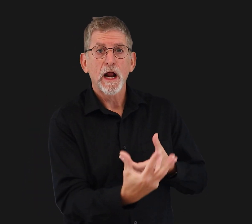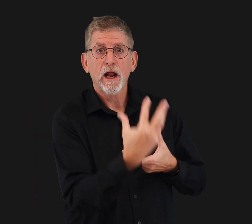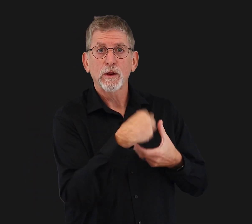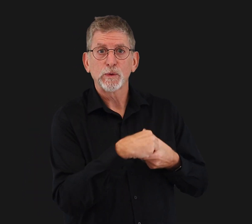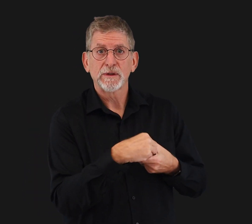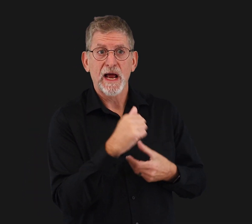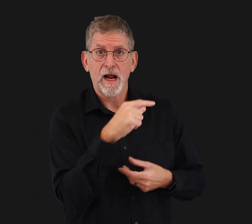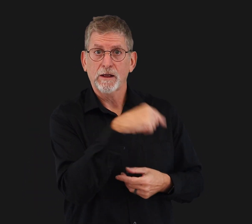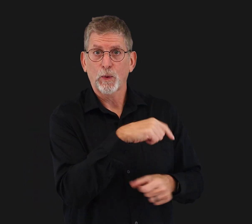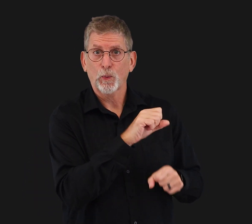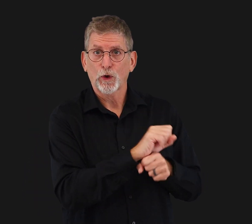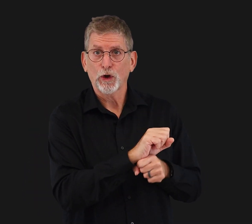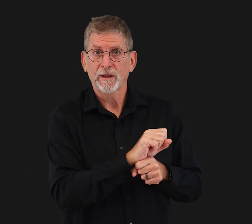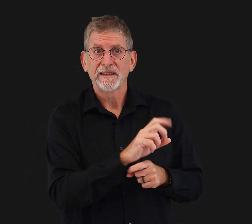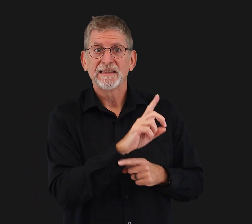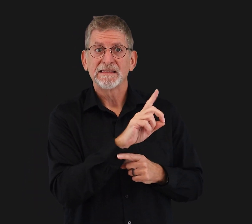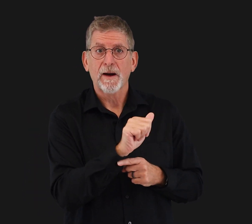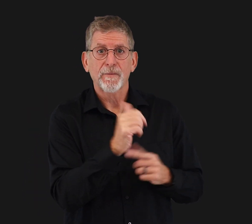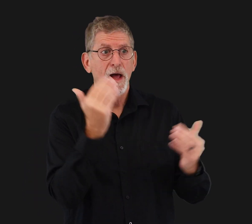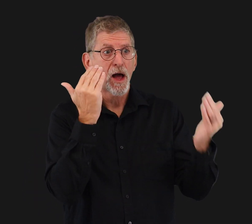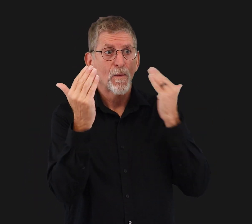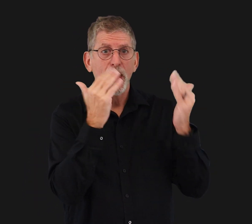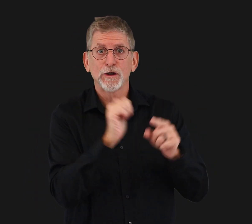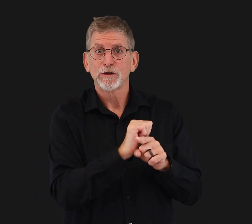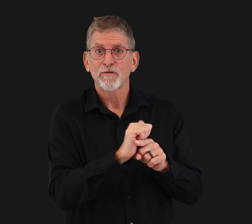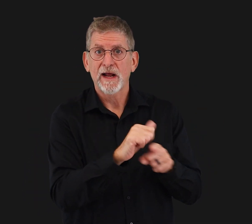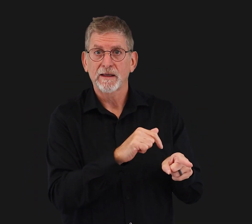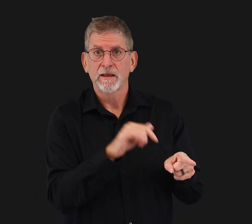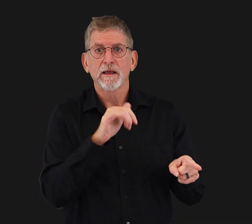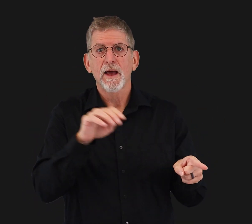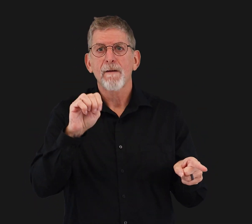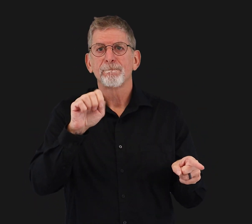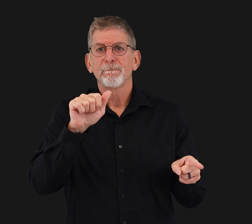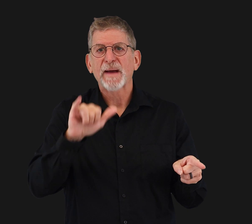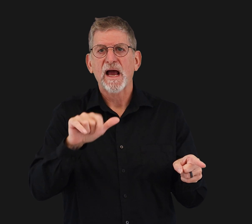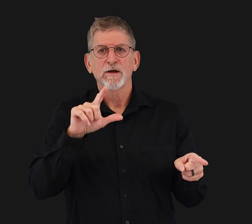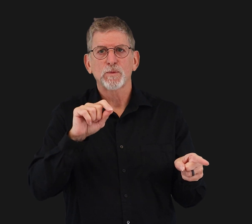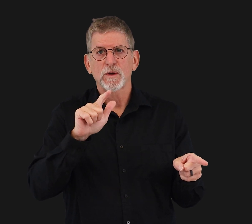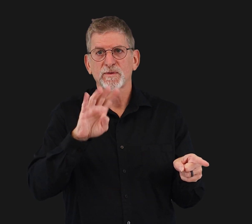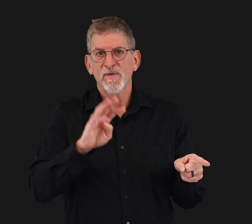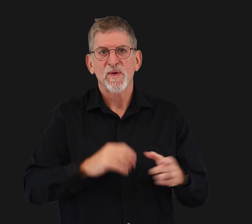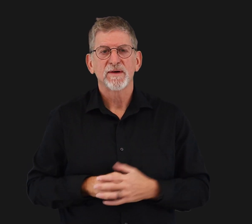◦ Inclusion at Work – Disability awareness training (May 2024)